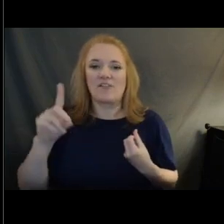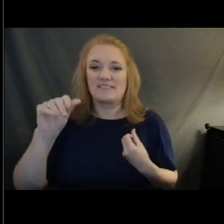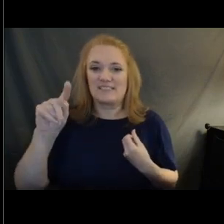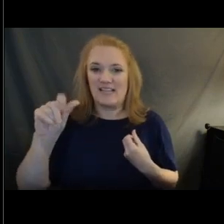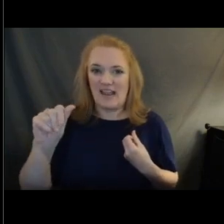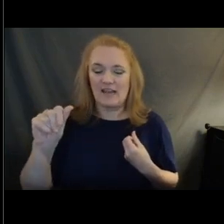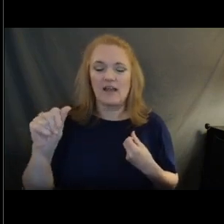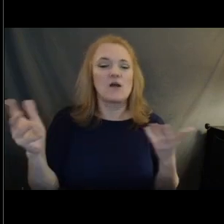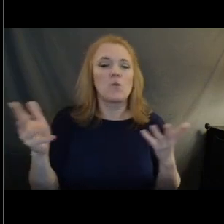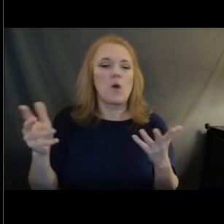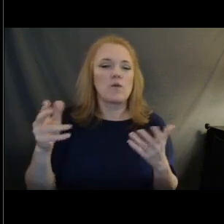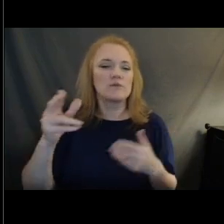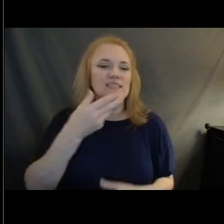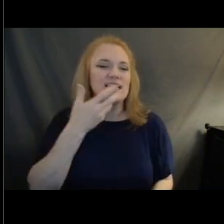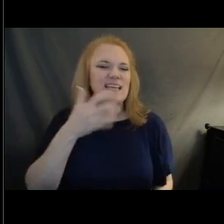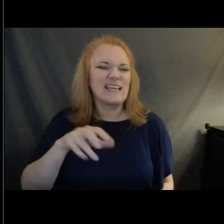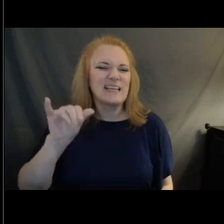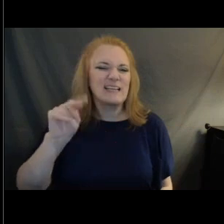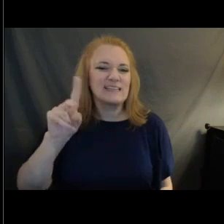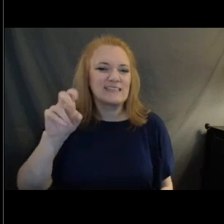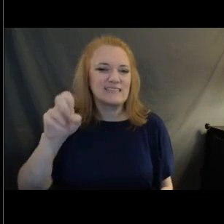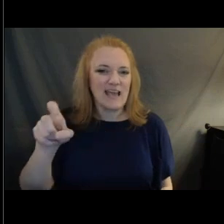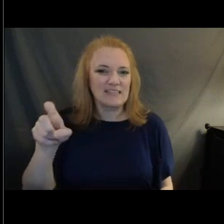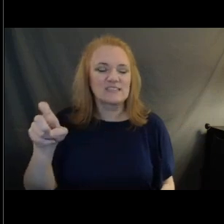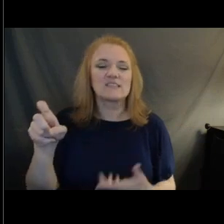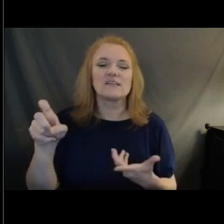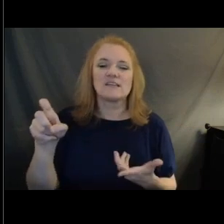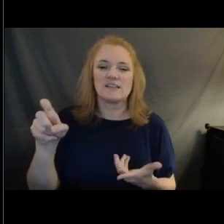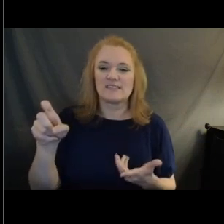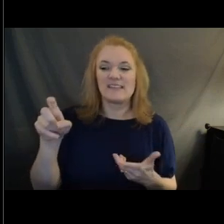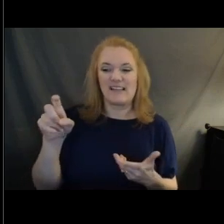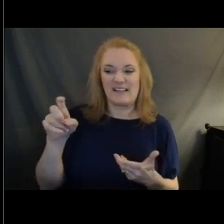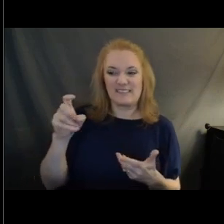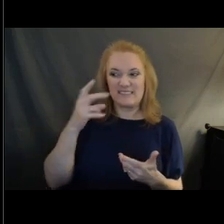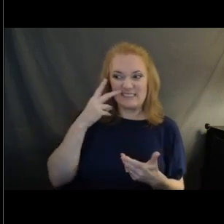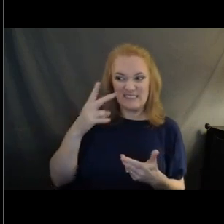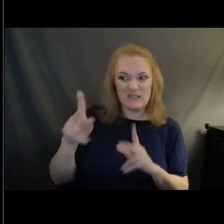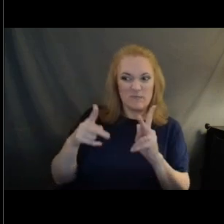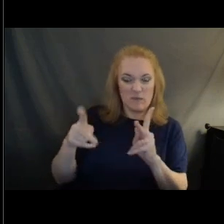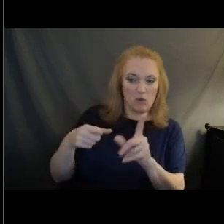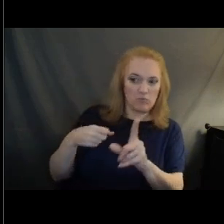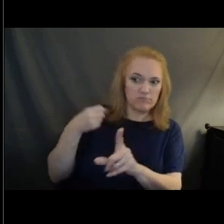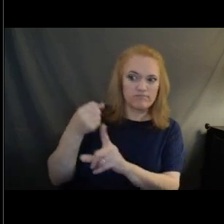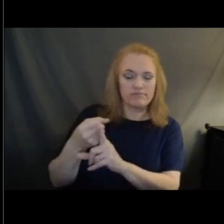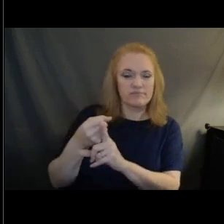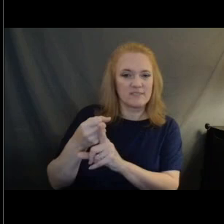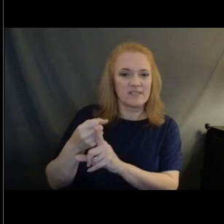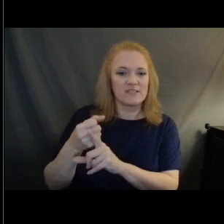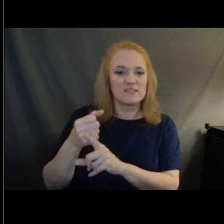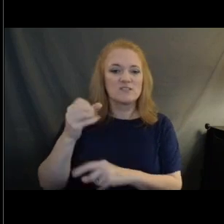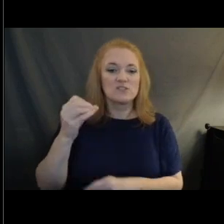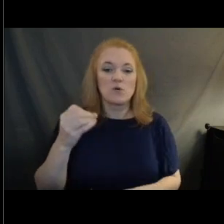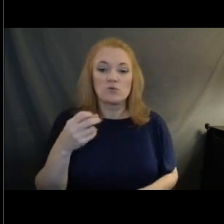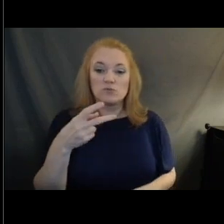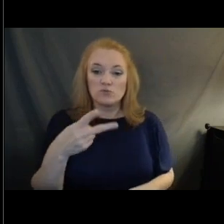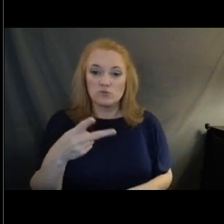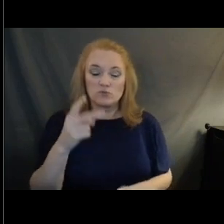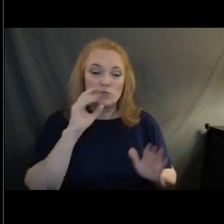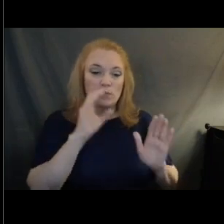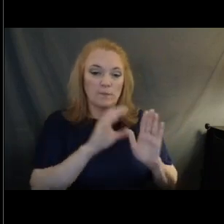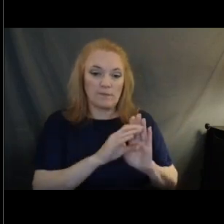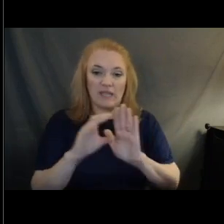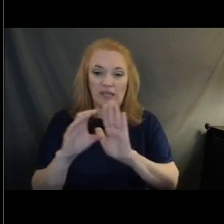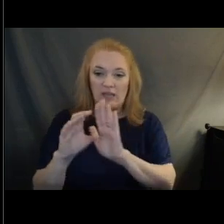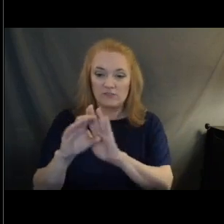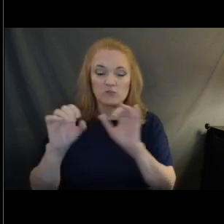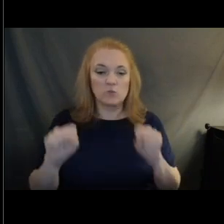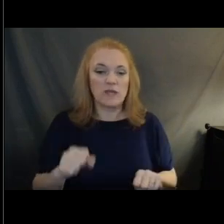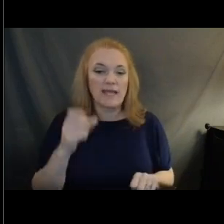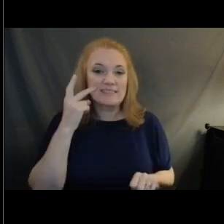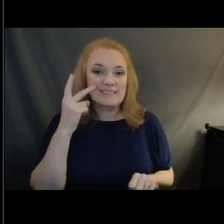indices did they start to see impacts. So on the bottom two images, you can see how the heat index